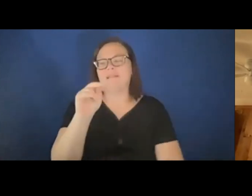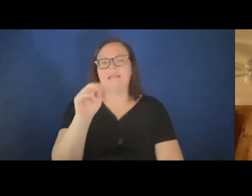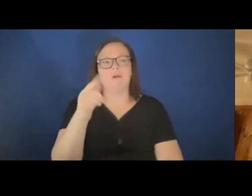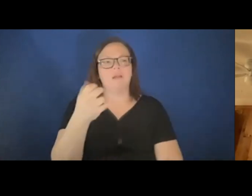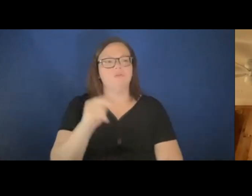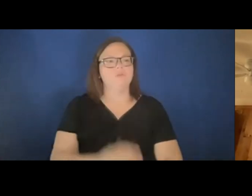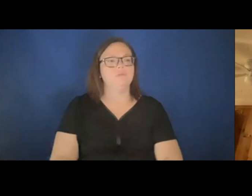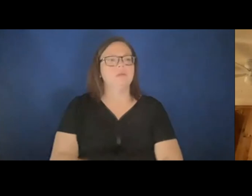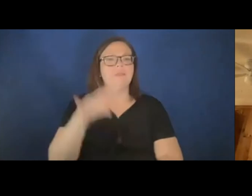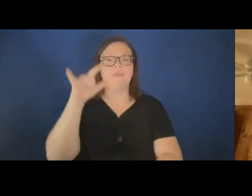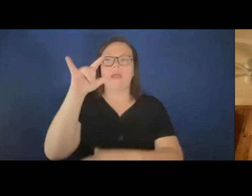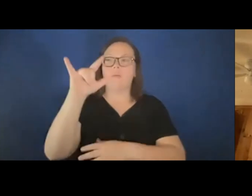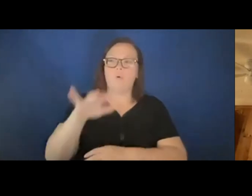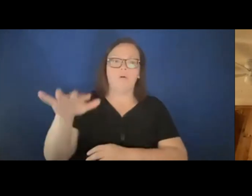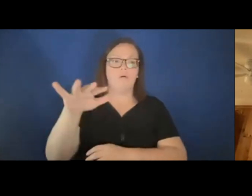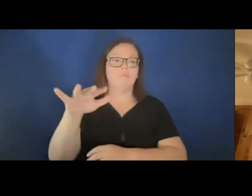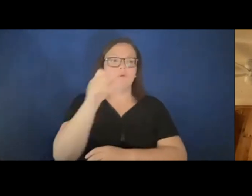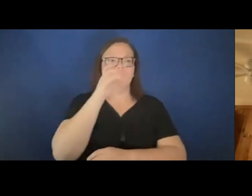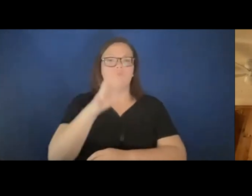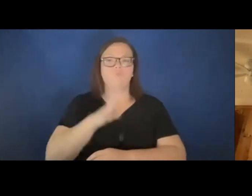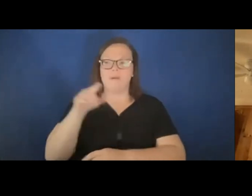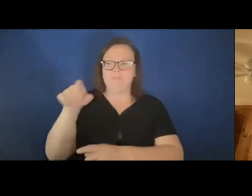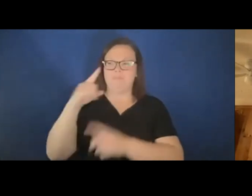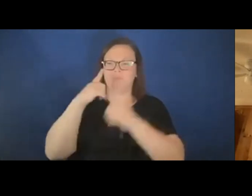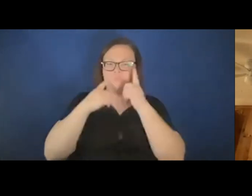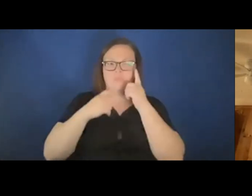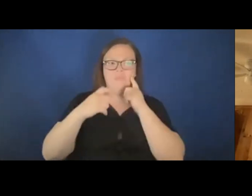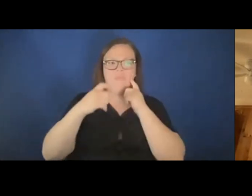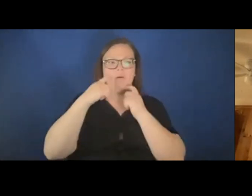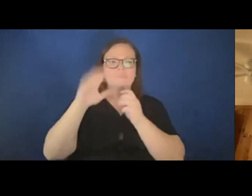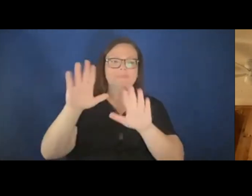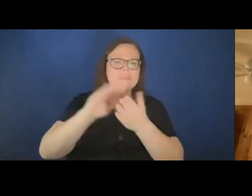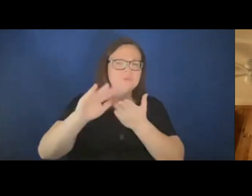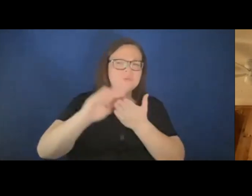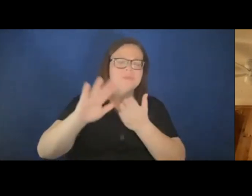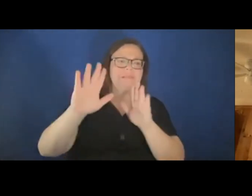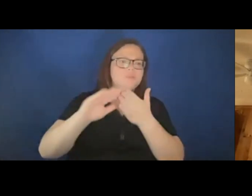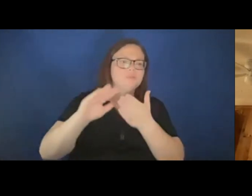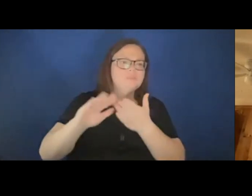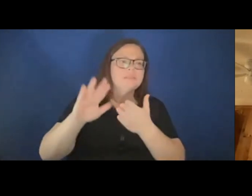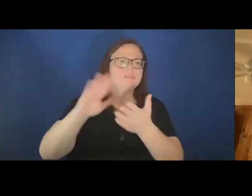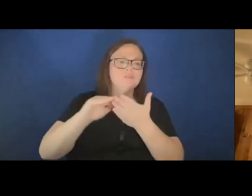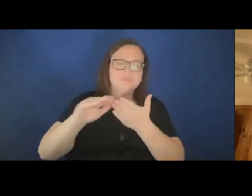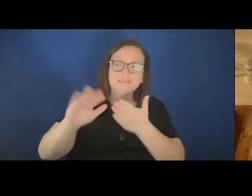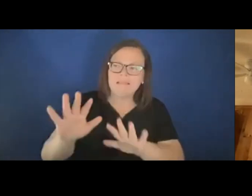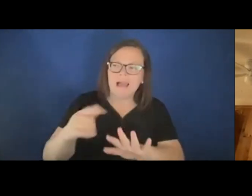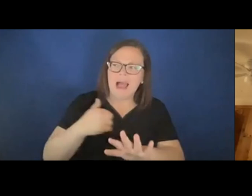At the airport terminal, a woman is crying. Excuse me. Excuse me. Excuse me, I —